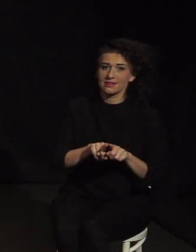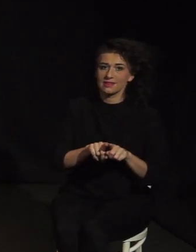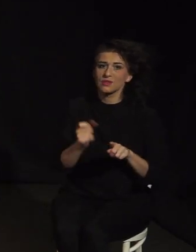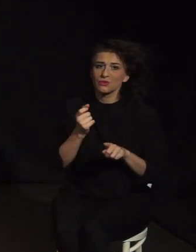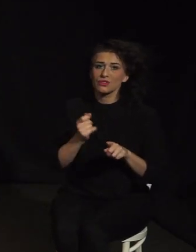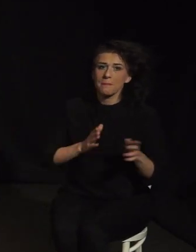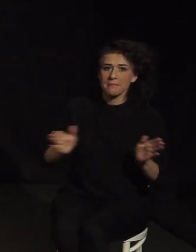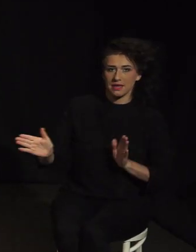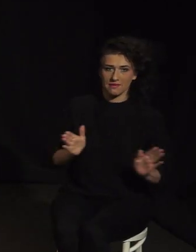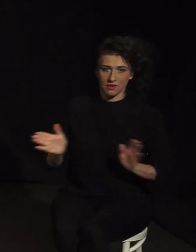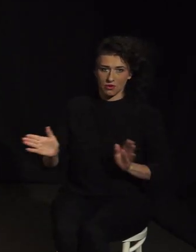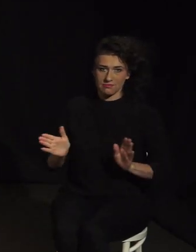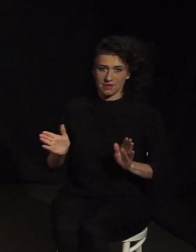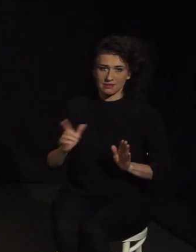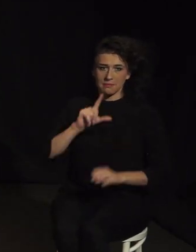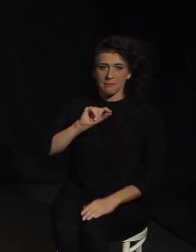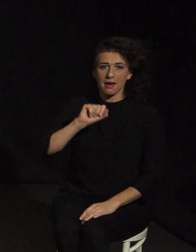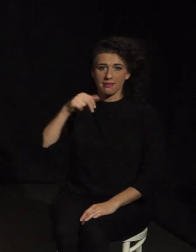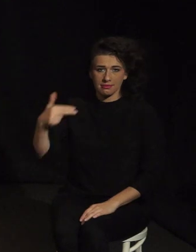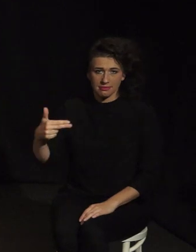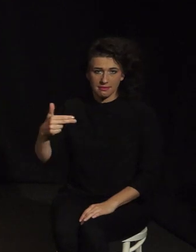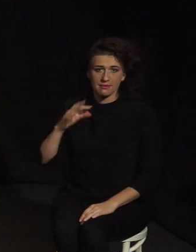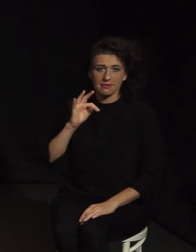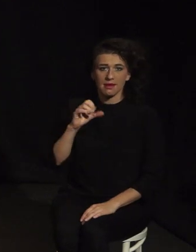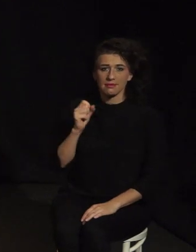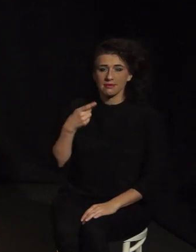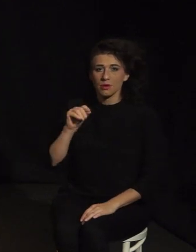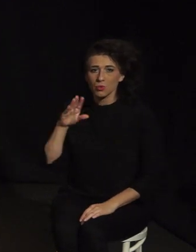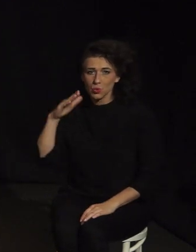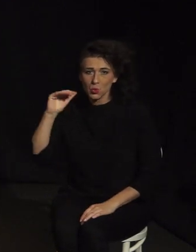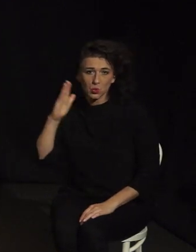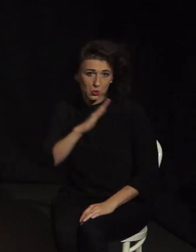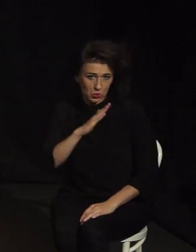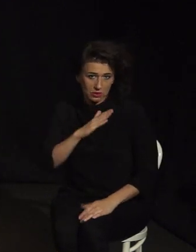and interpret "Pan Tadeusz" into sign language.